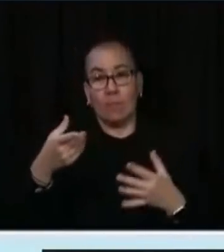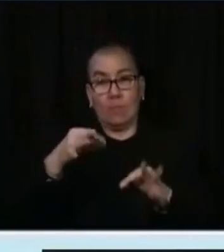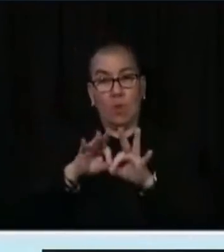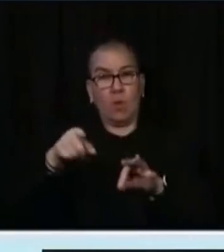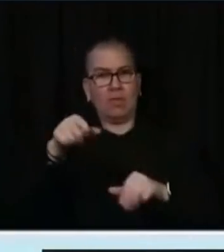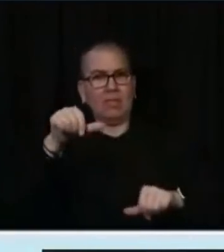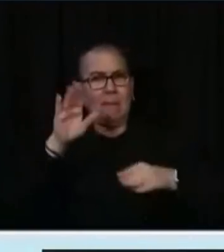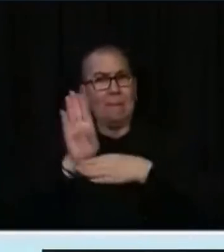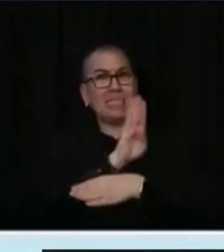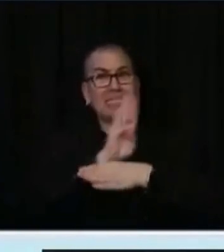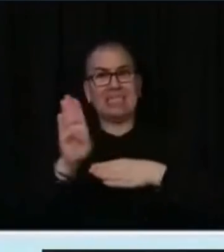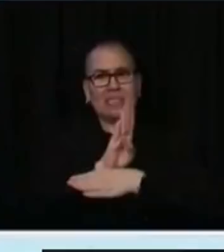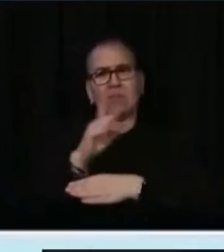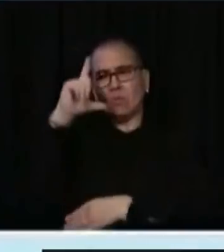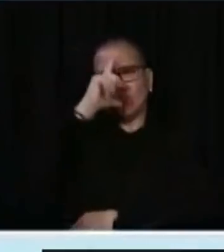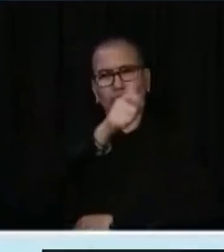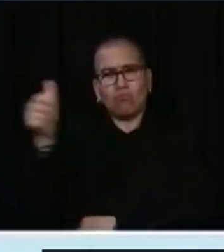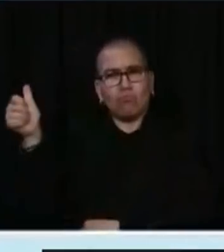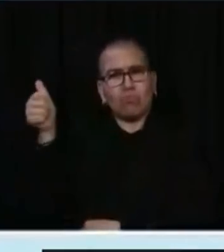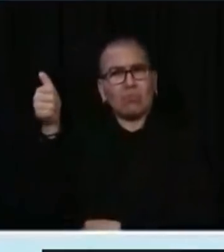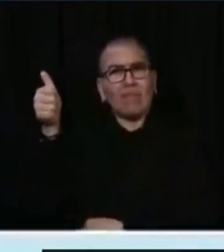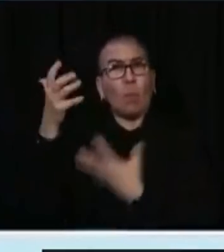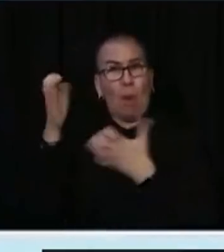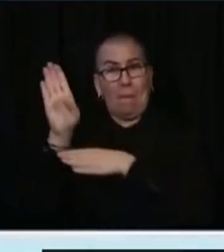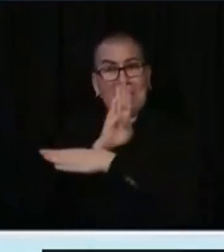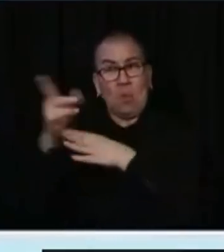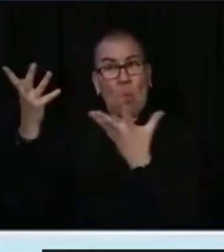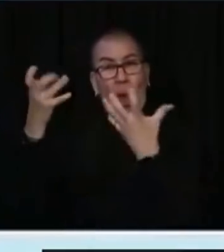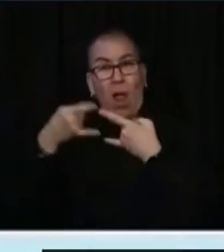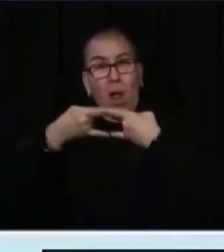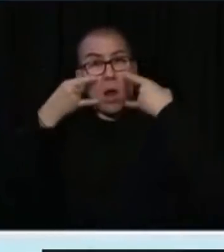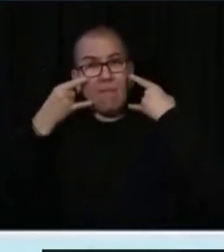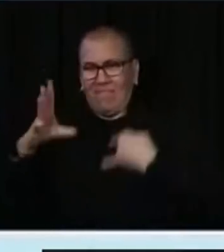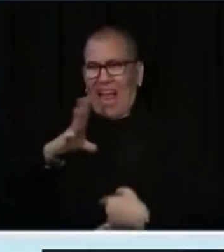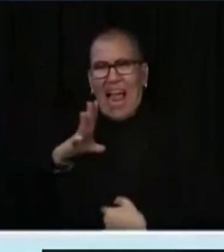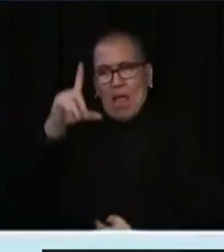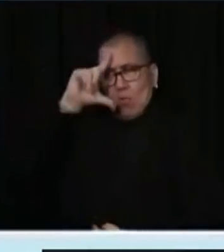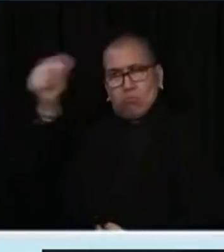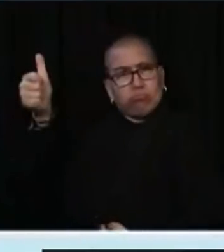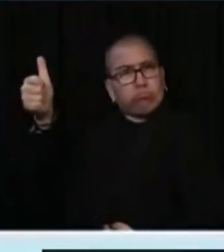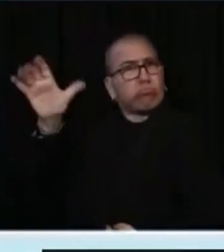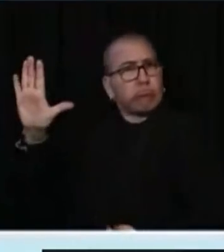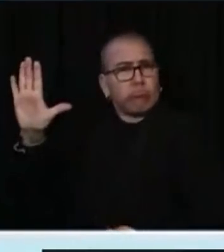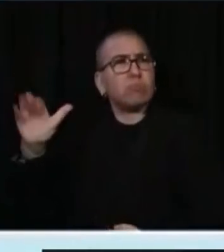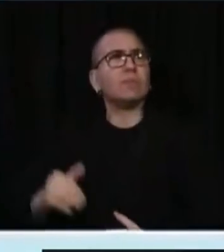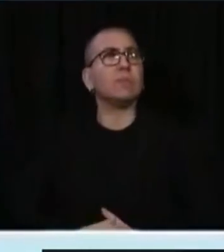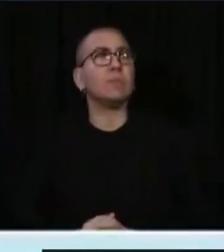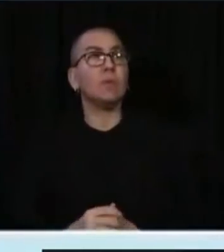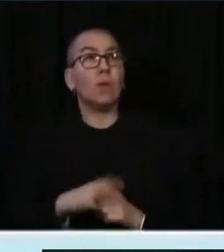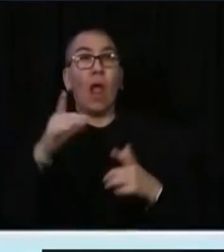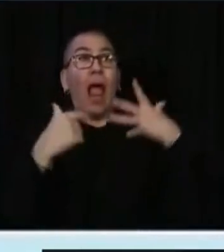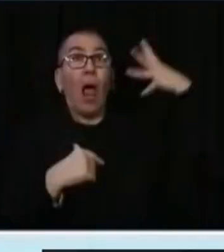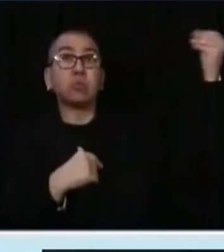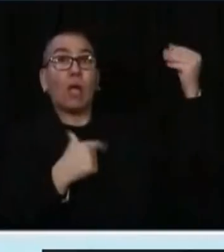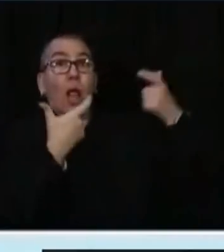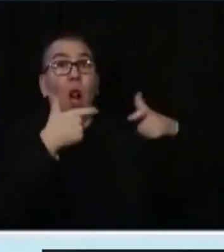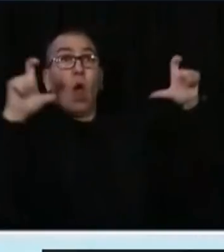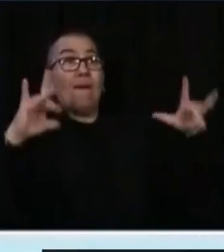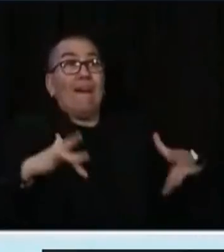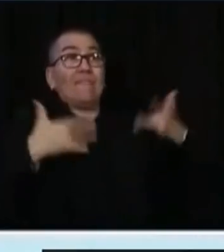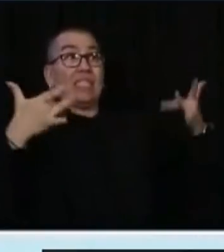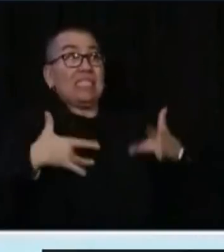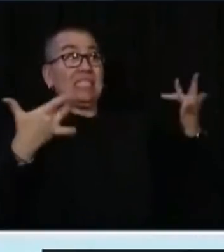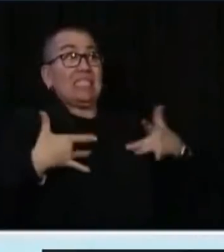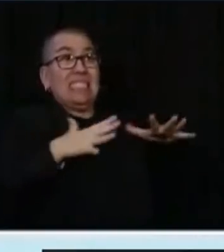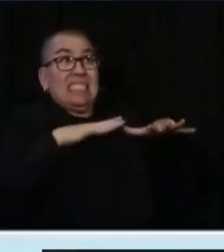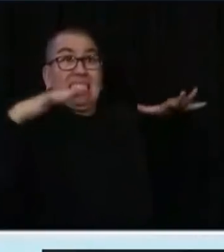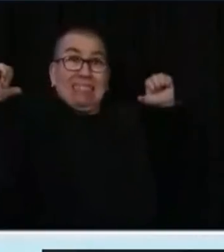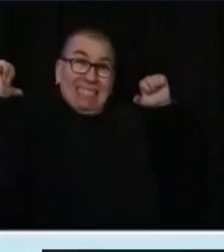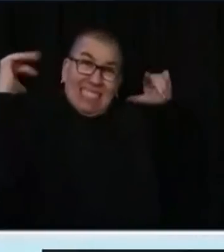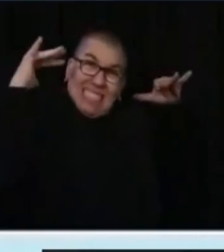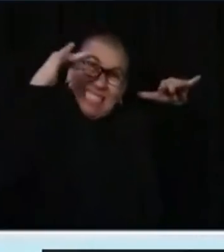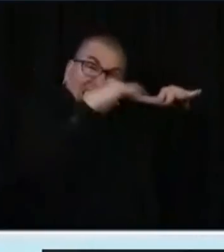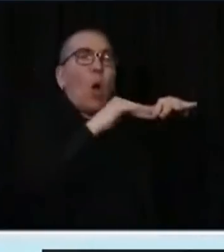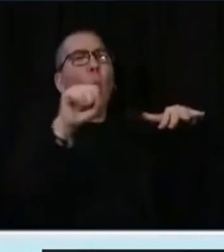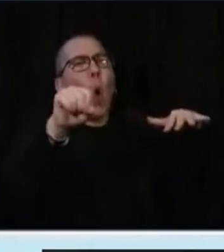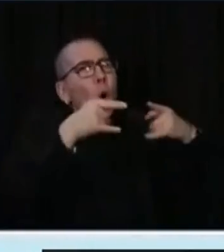AT THAT POINT, ALL CAPACITY